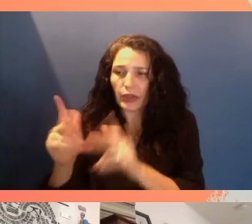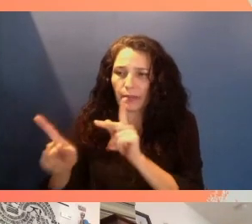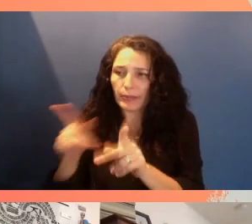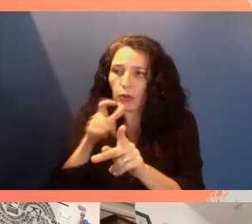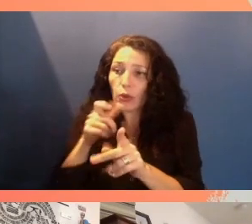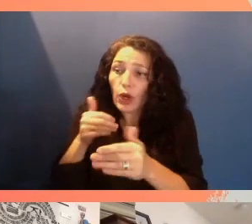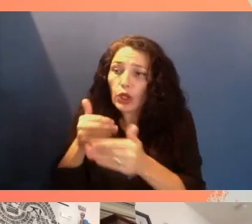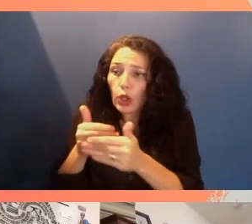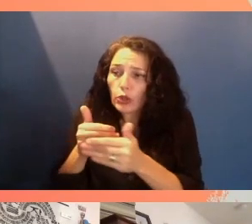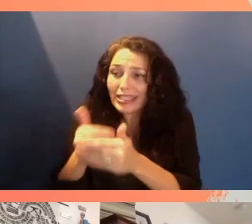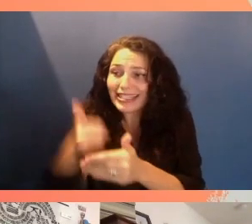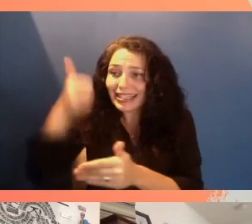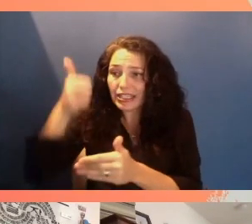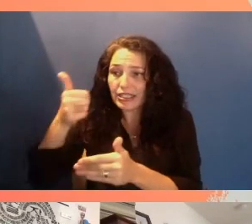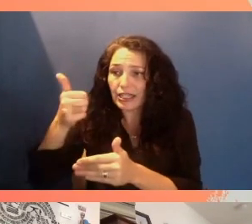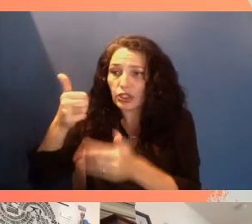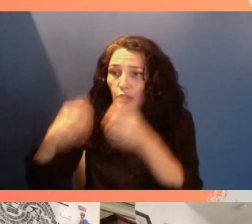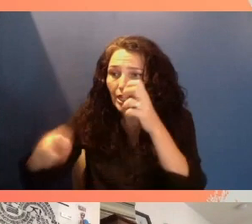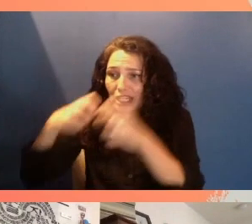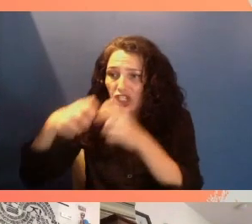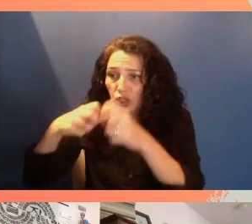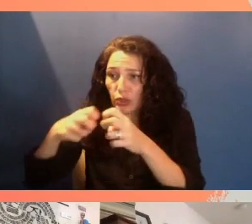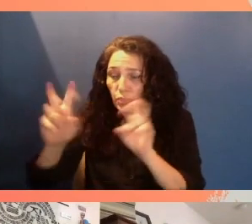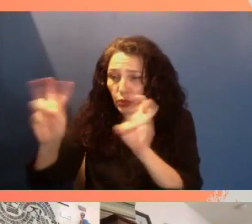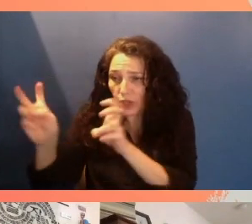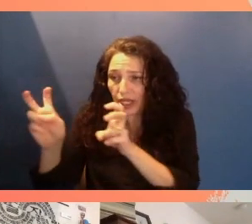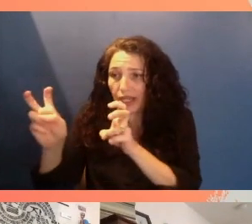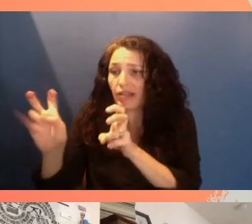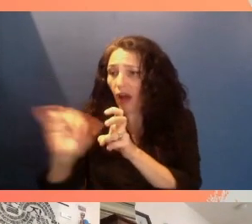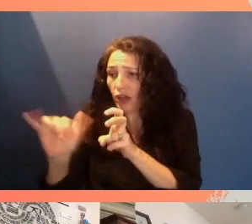And we can't just stint our identities